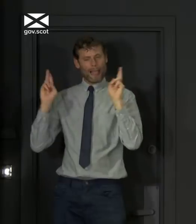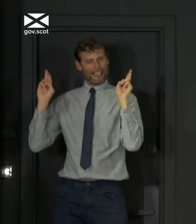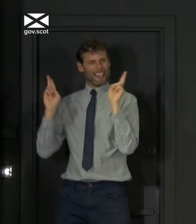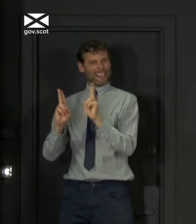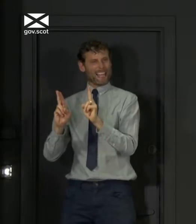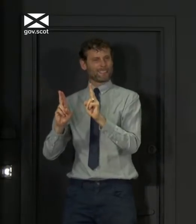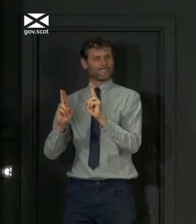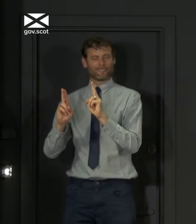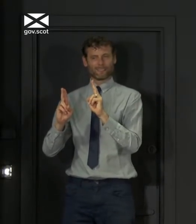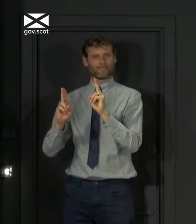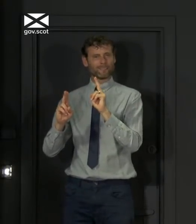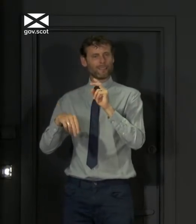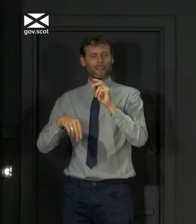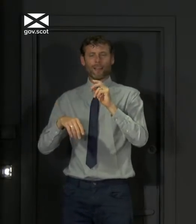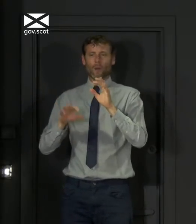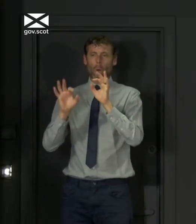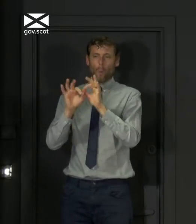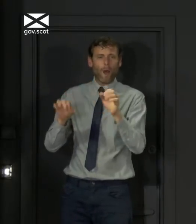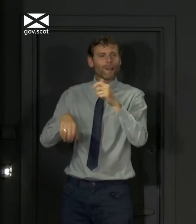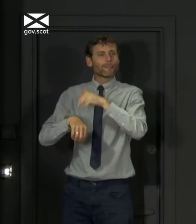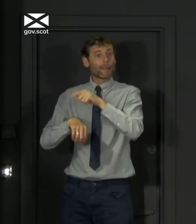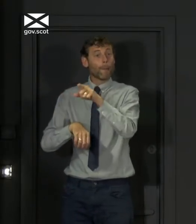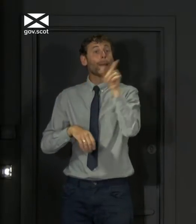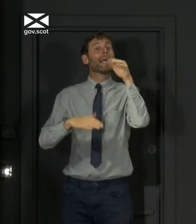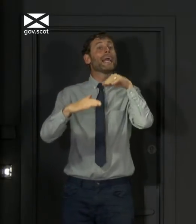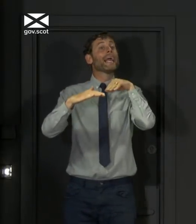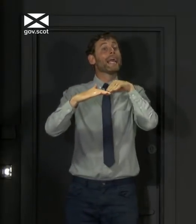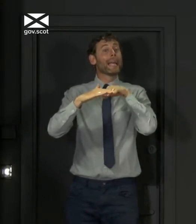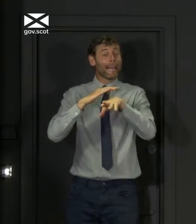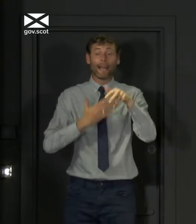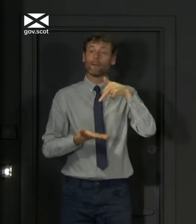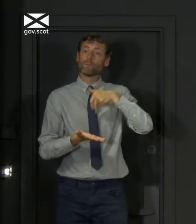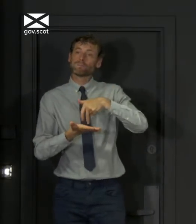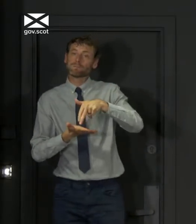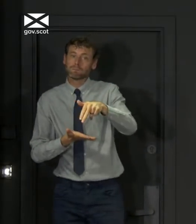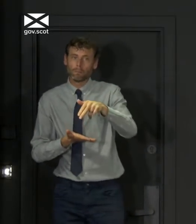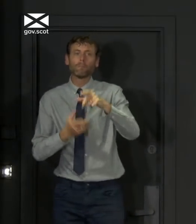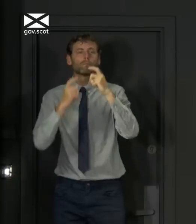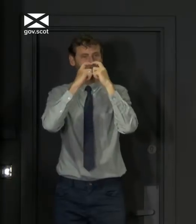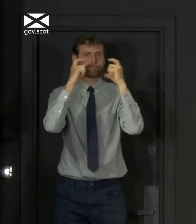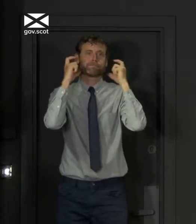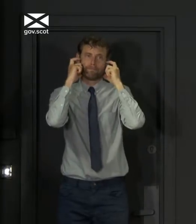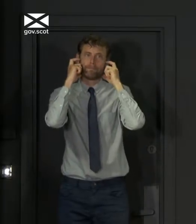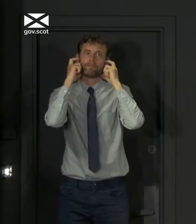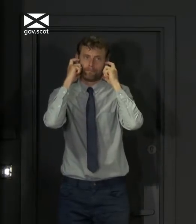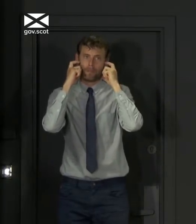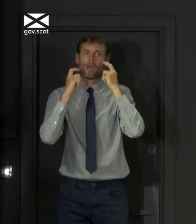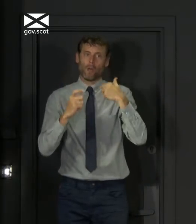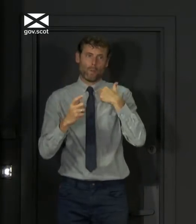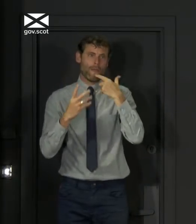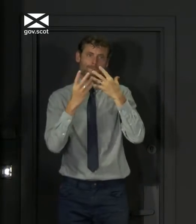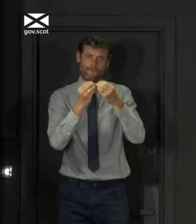When you do go into a shop, please wear a face covering. That's something that we are advising you strongly to do.